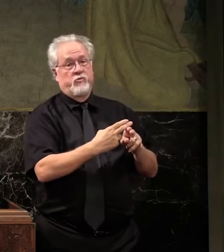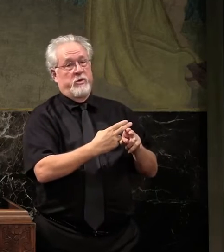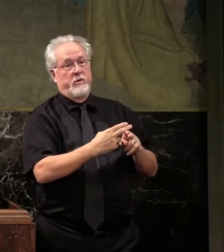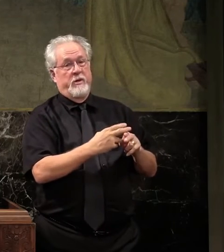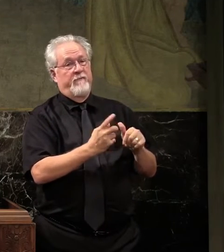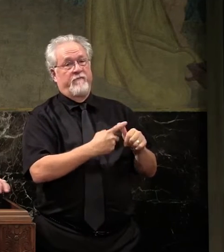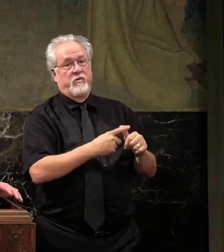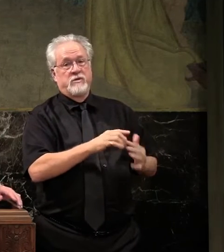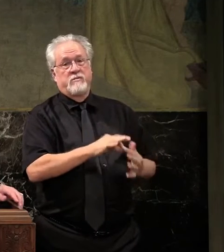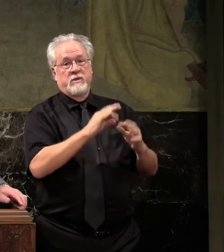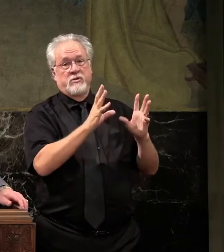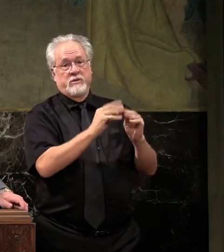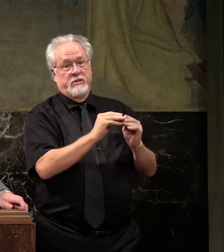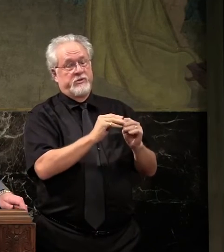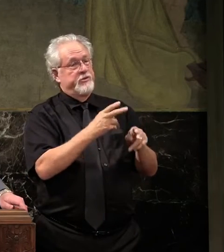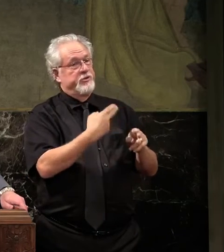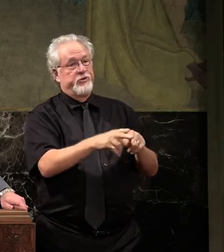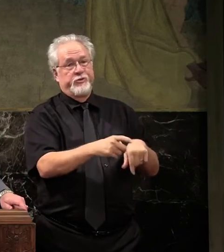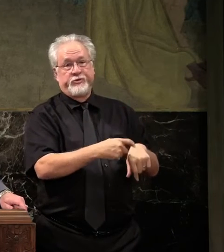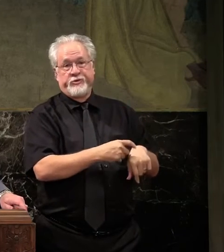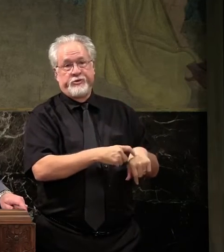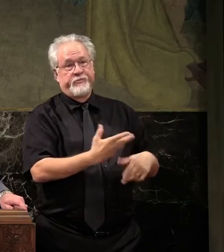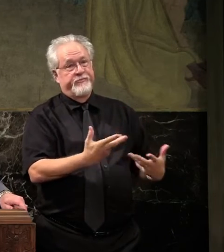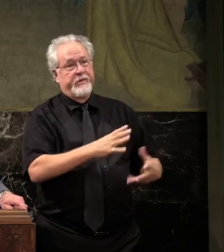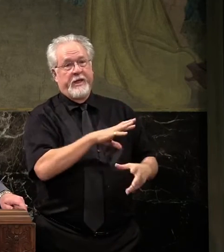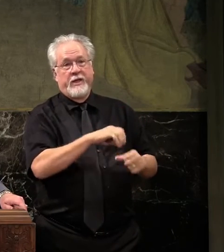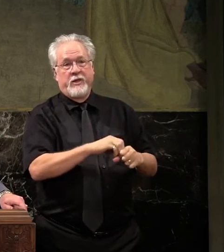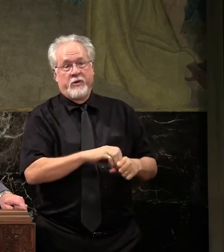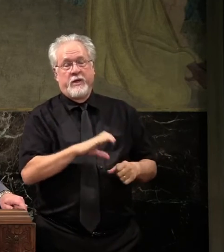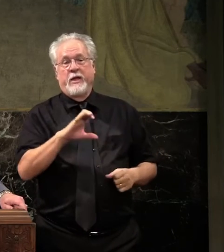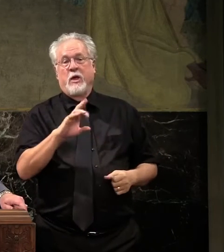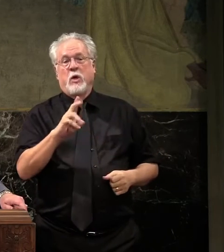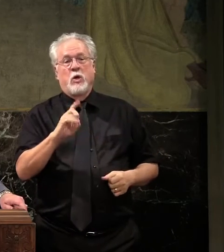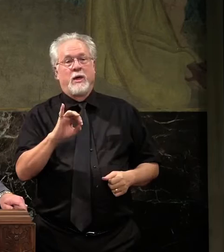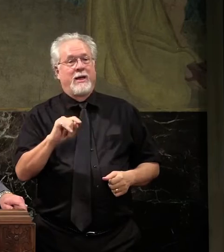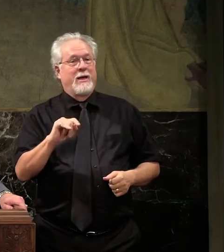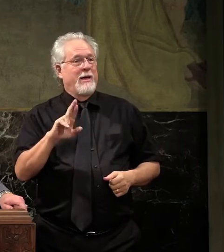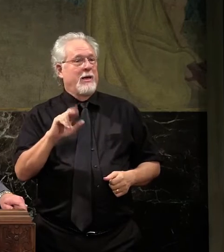It was short term including the credit rating agencies didn't appreciate that